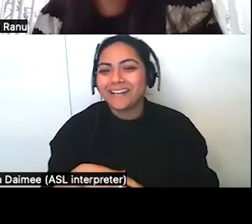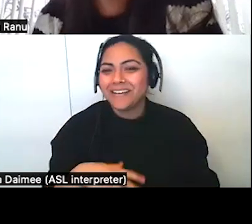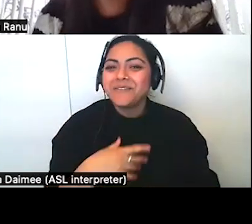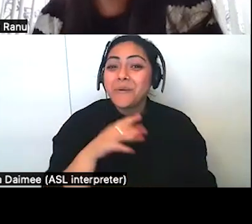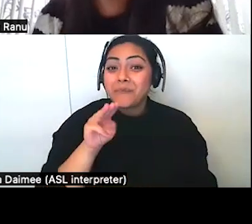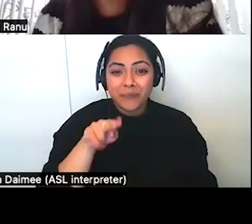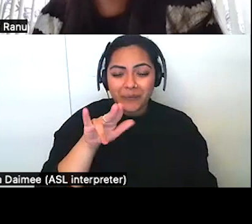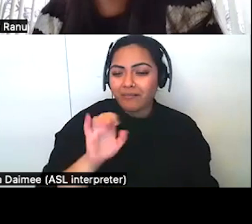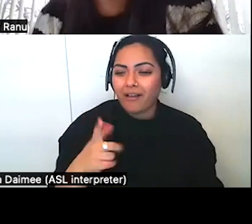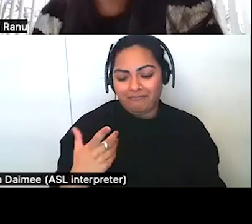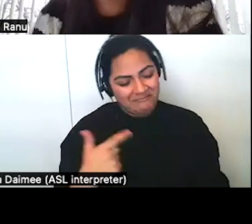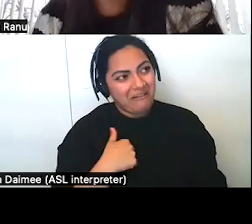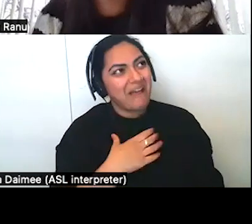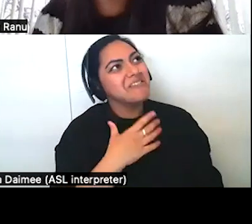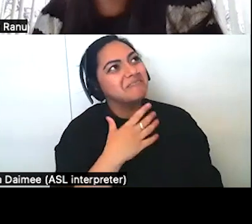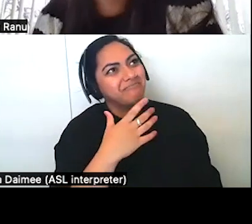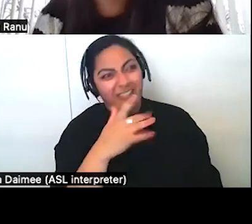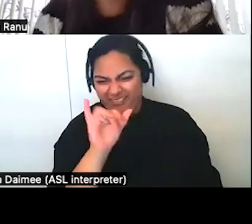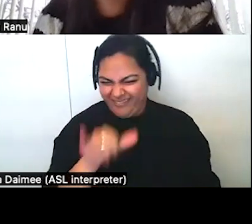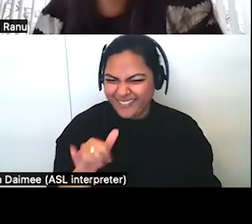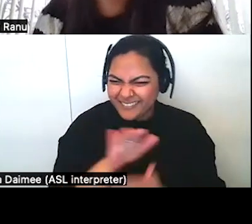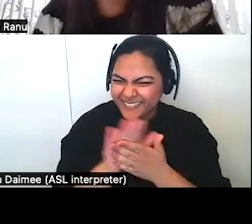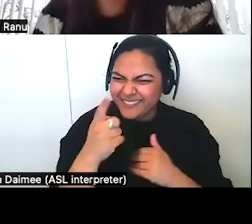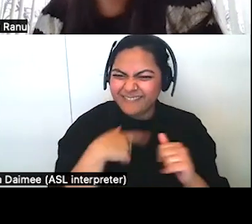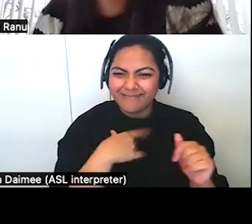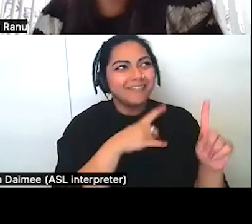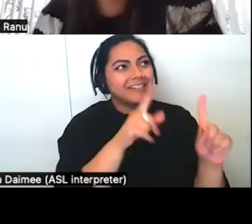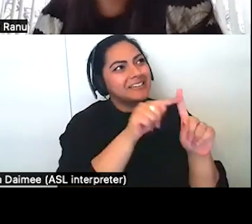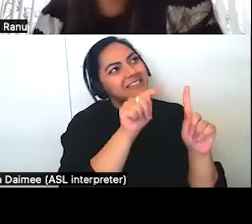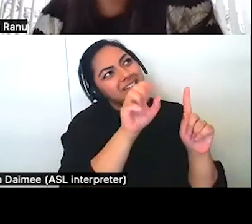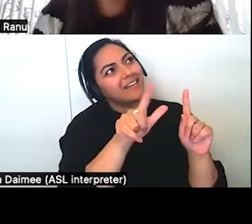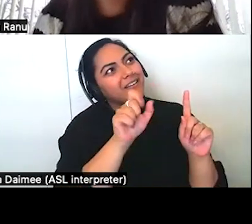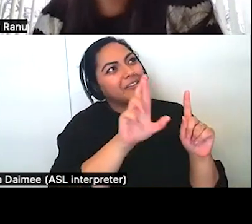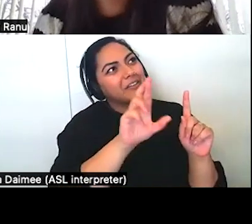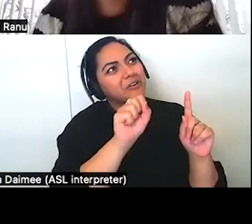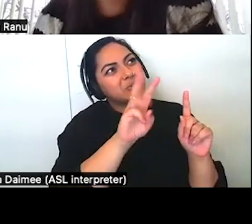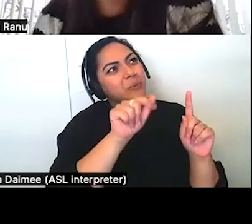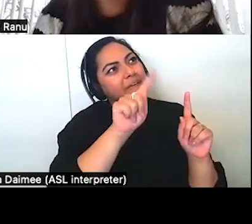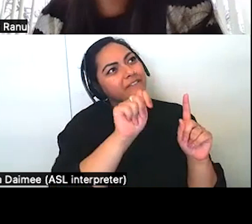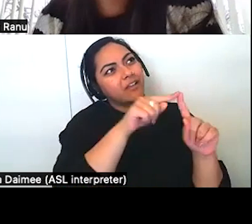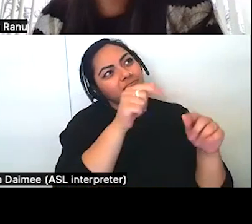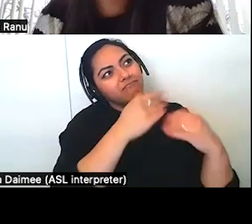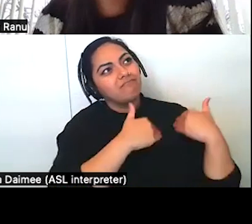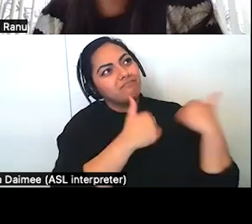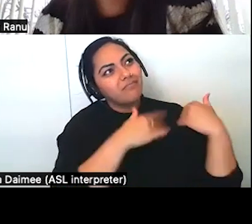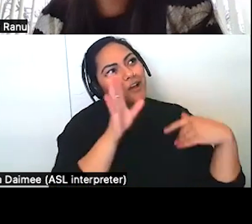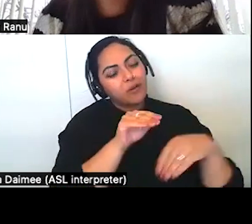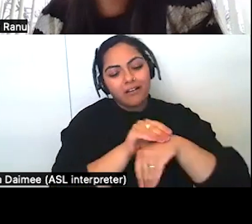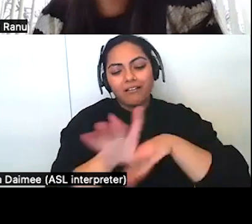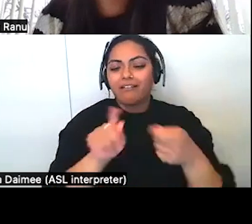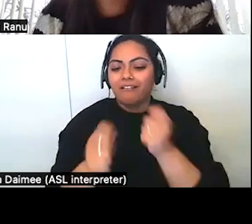of aesthetics. I'm gonna talk about Goblincore. Goblincore is an aesthetic and subculture inspired